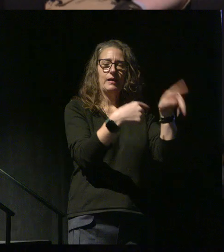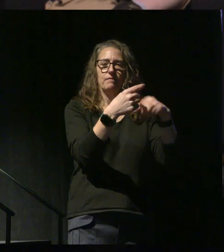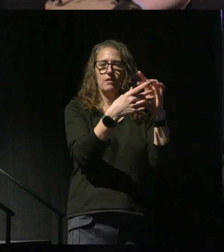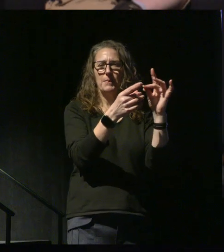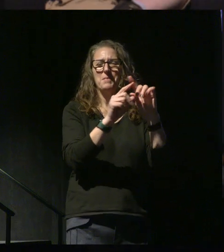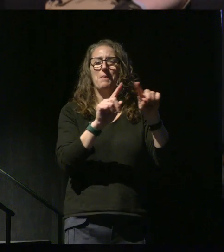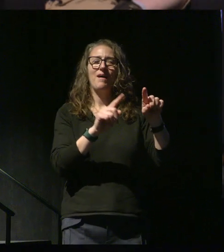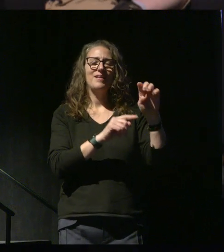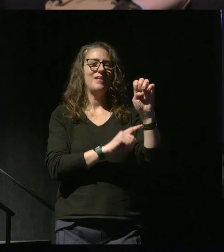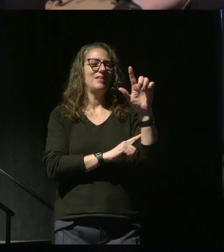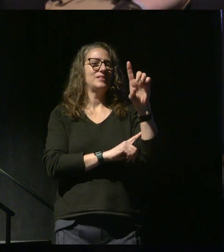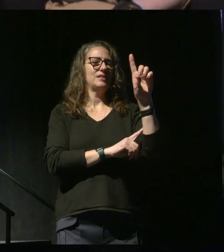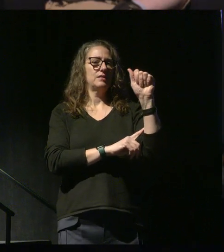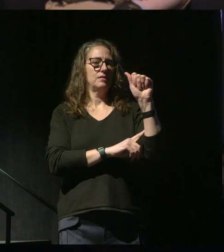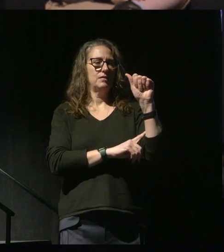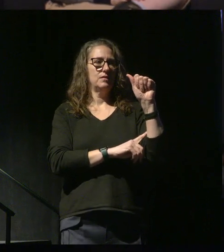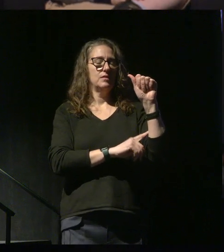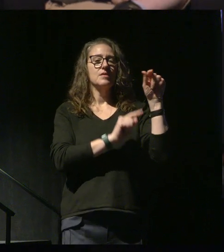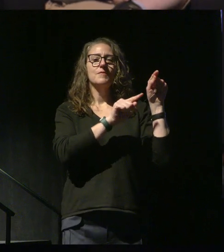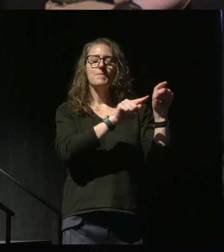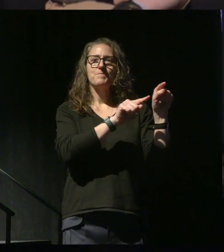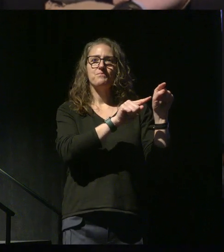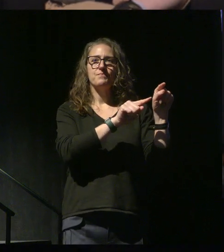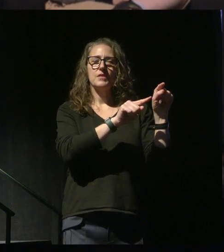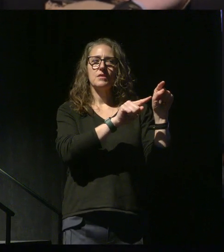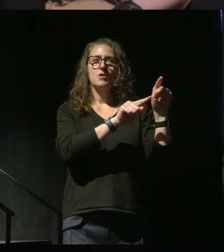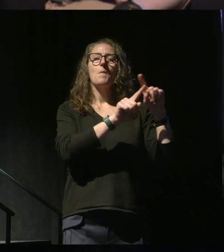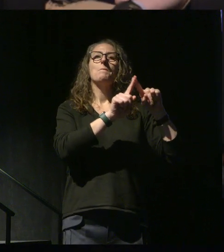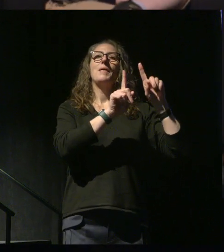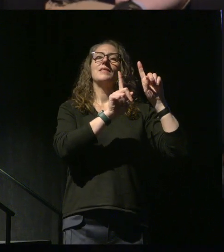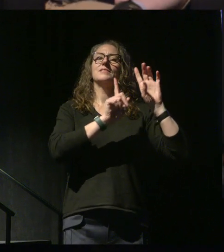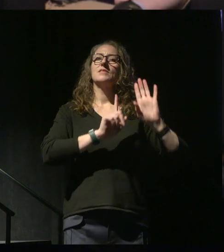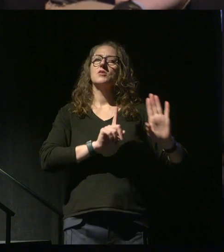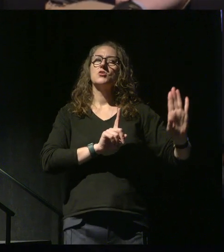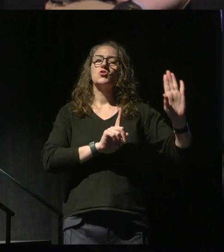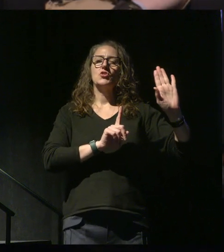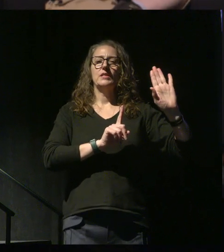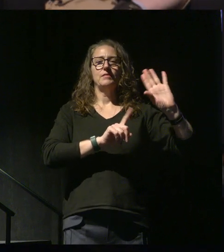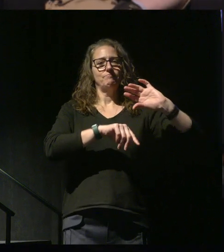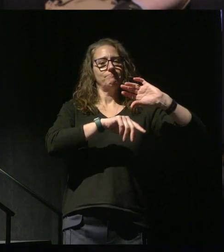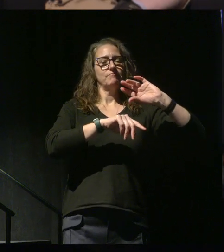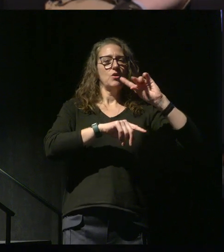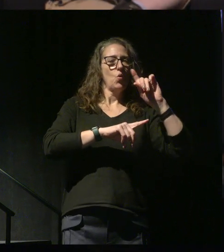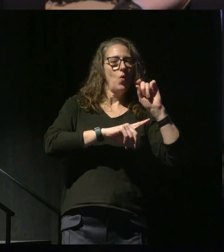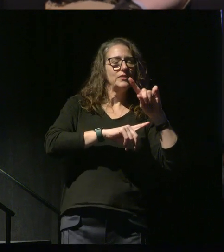But Elda is always, you know, she phrases, queries as queries, you know, she's very kind.